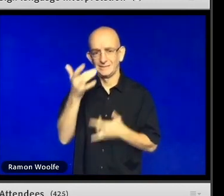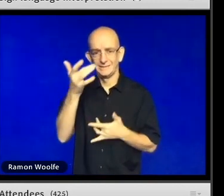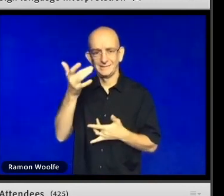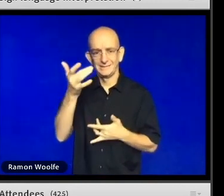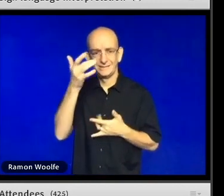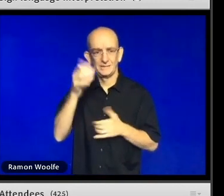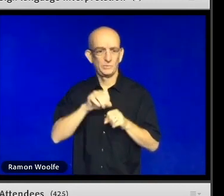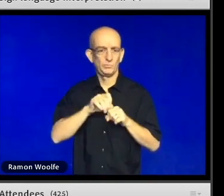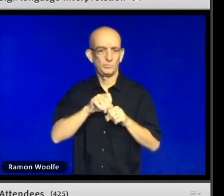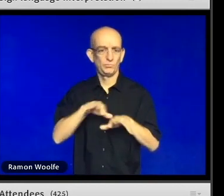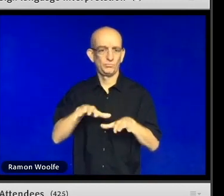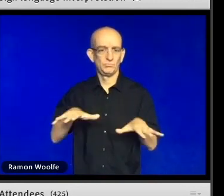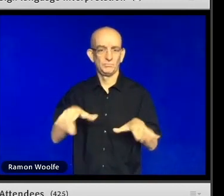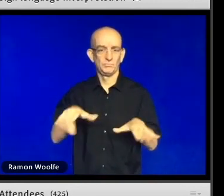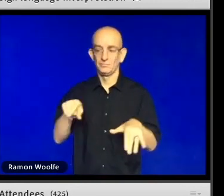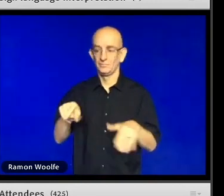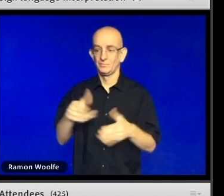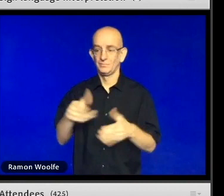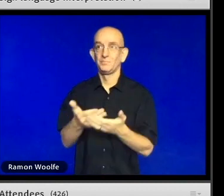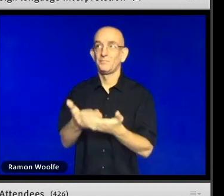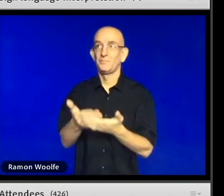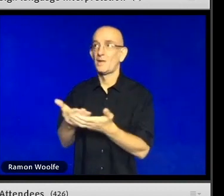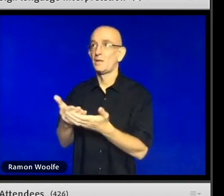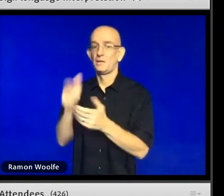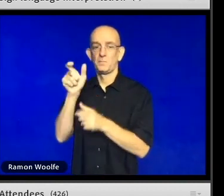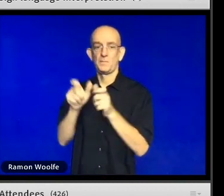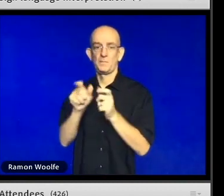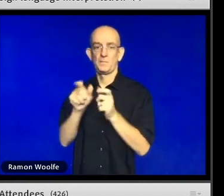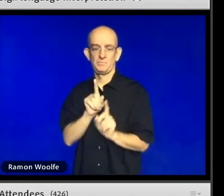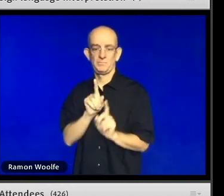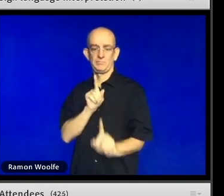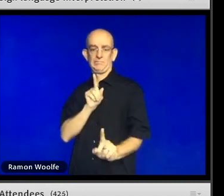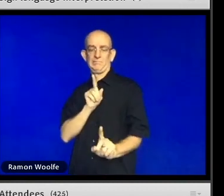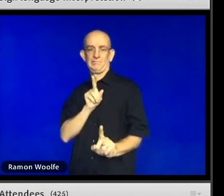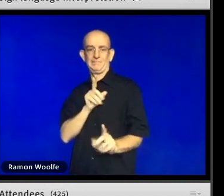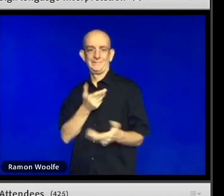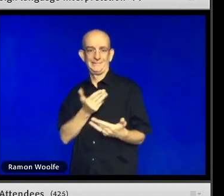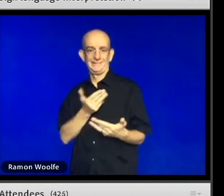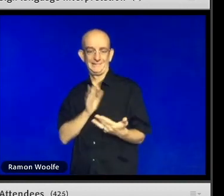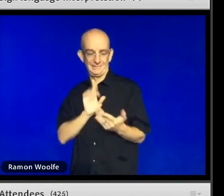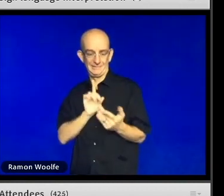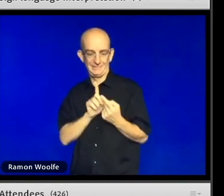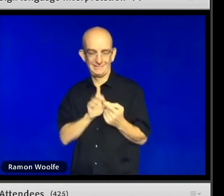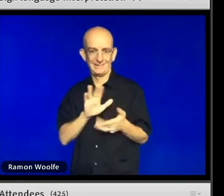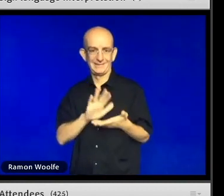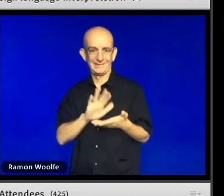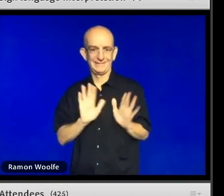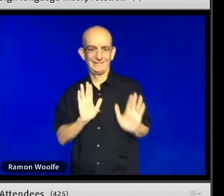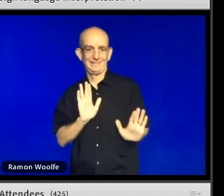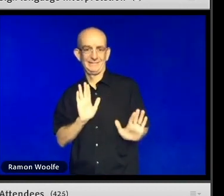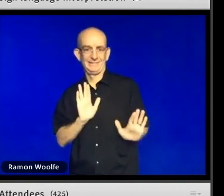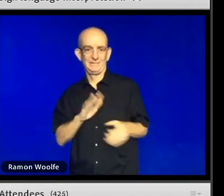the major issues they highlighted. In terms of response, one of the things that